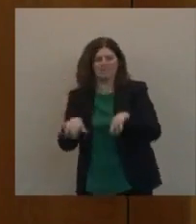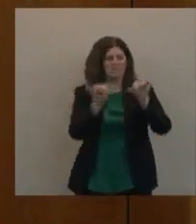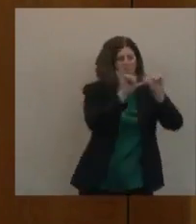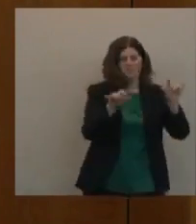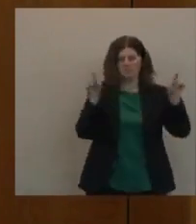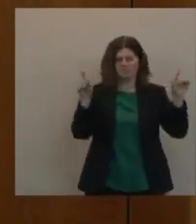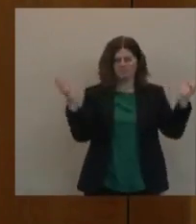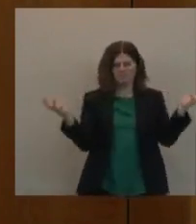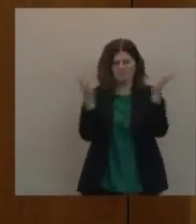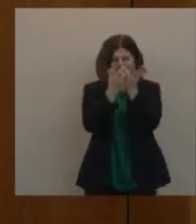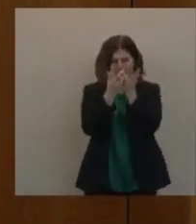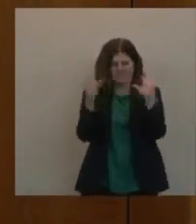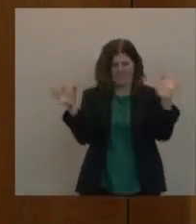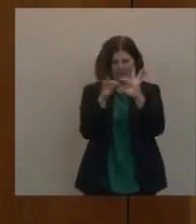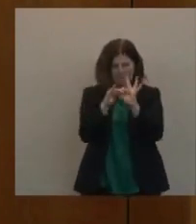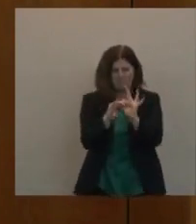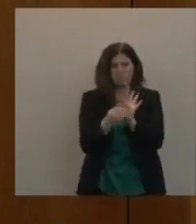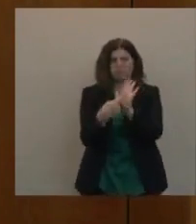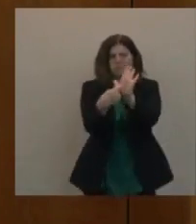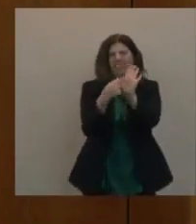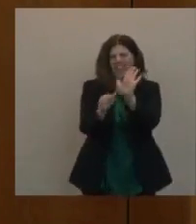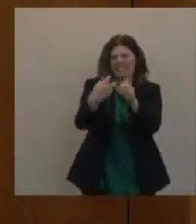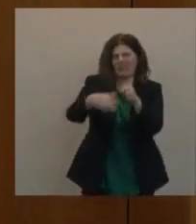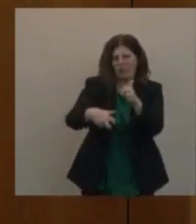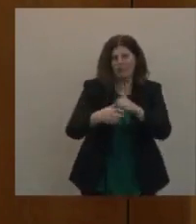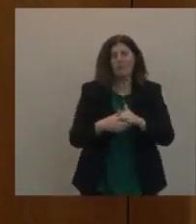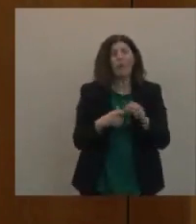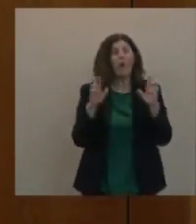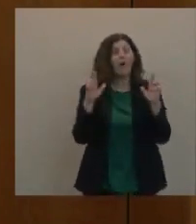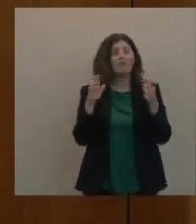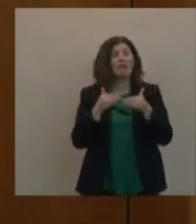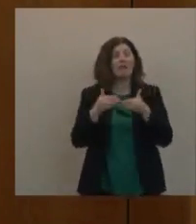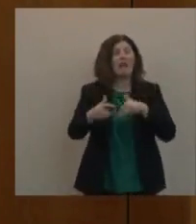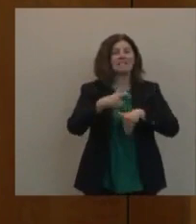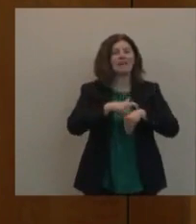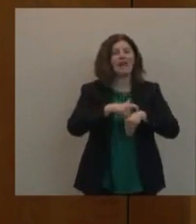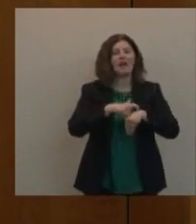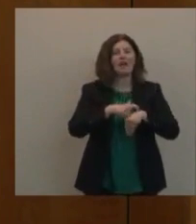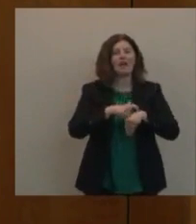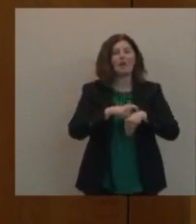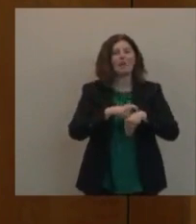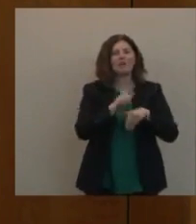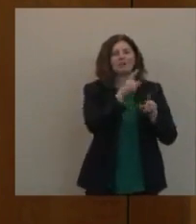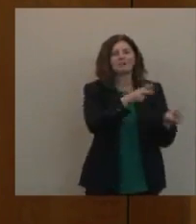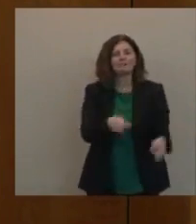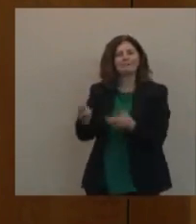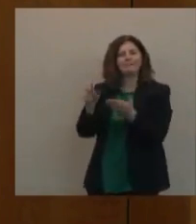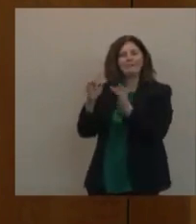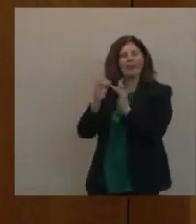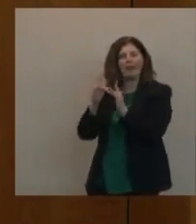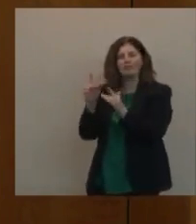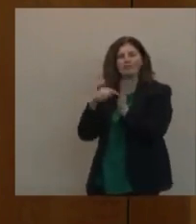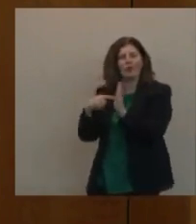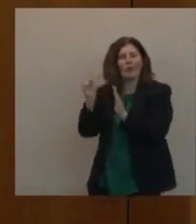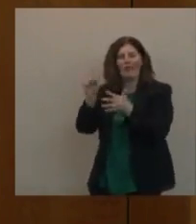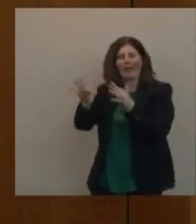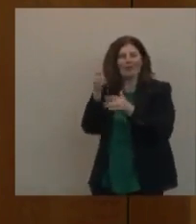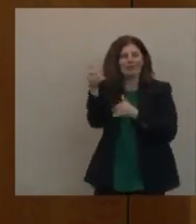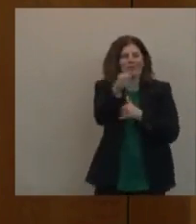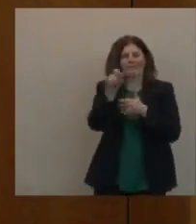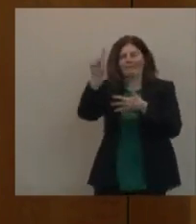SETTING UP THE SYSTEM ON THE WEB IS NOT THE HARD PART, IT IS CONNECTING DATA SYSTEMS TO PROVIDE IT.